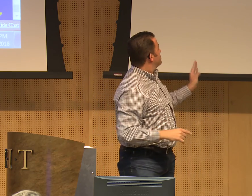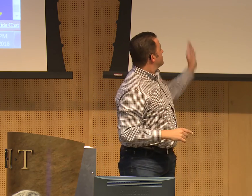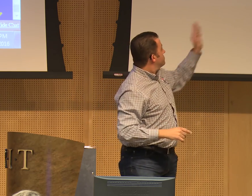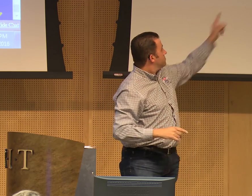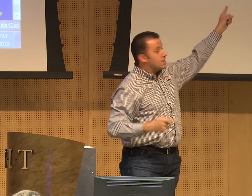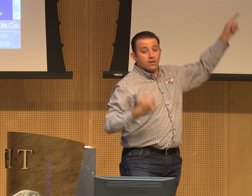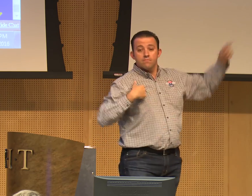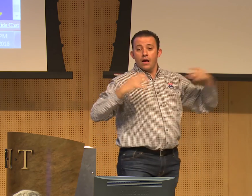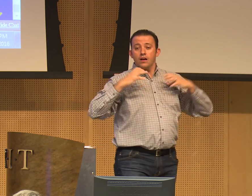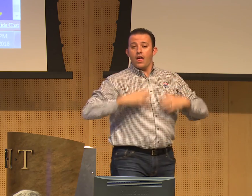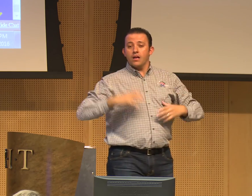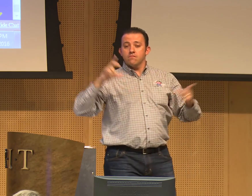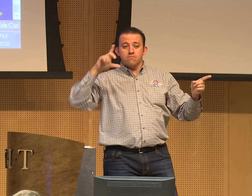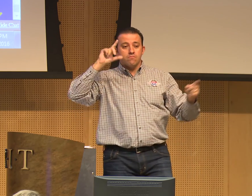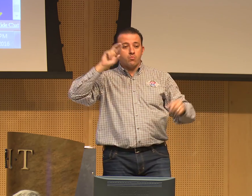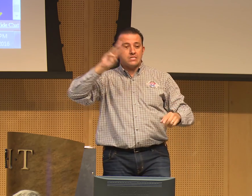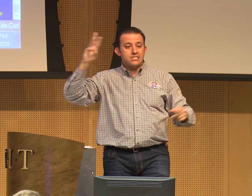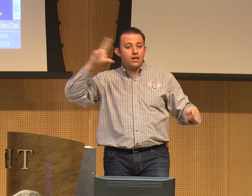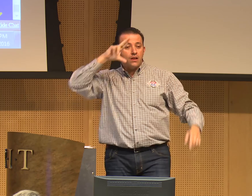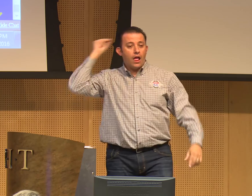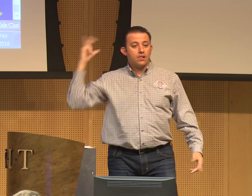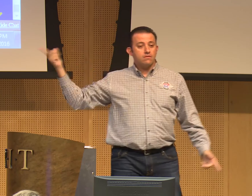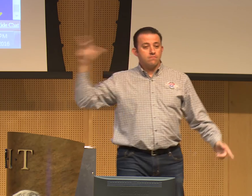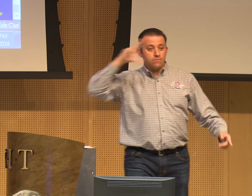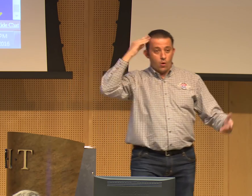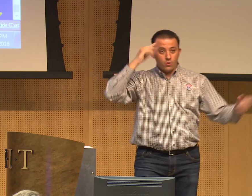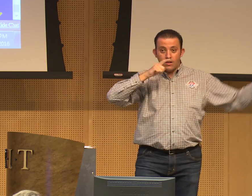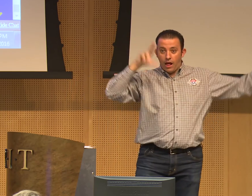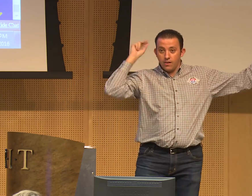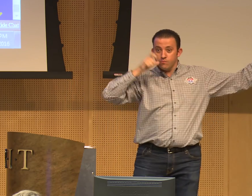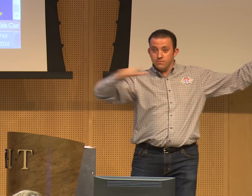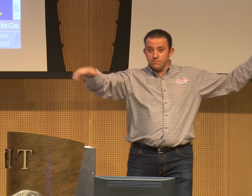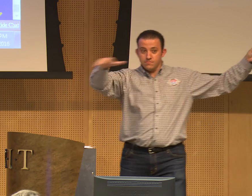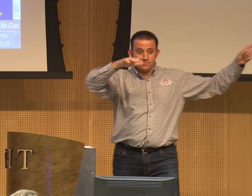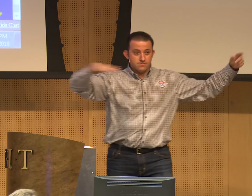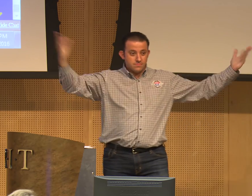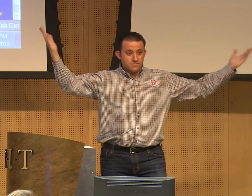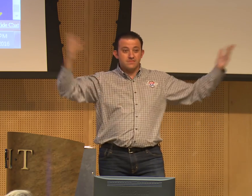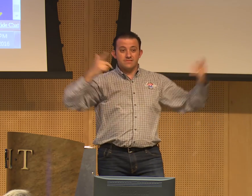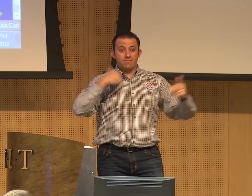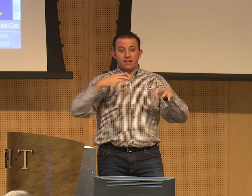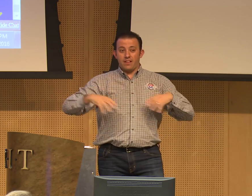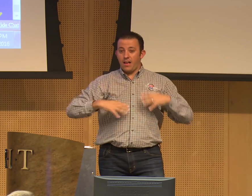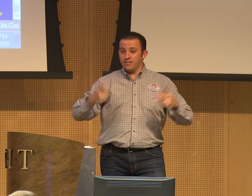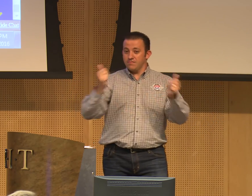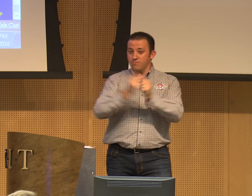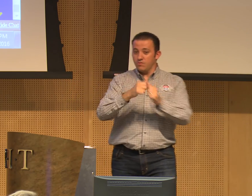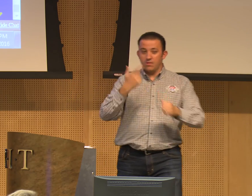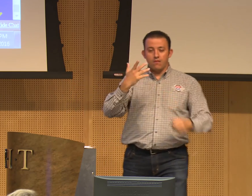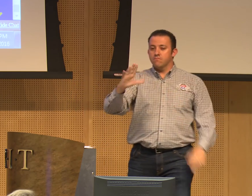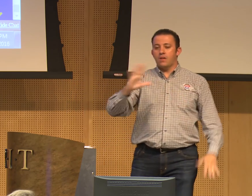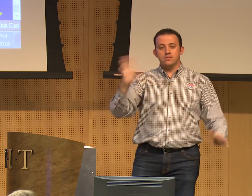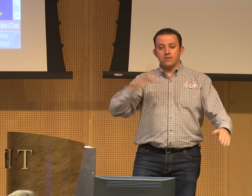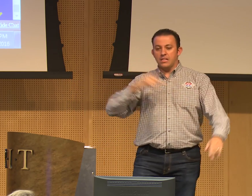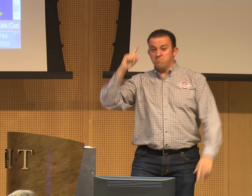And then came Nyle. Route 66. He was one of the famous clients that we had. You guys are all familiar with Nyle on "Dancing With the Stars."